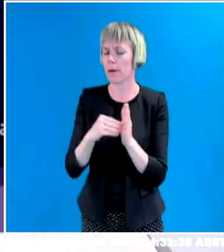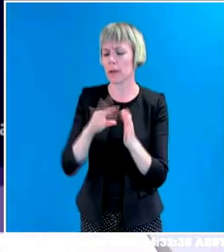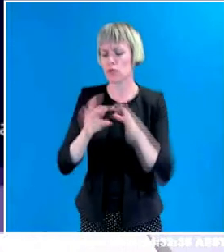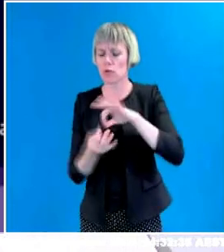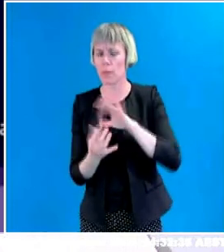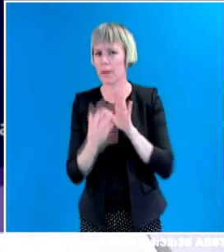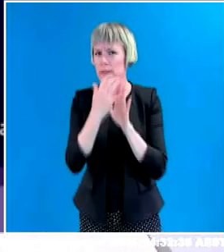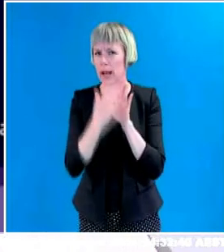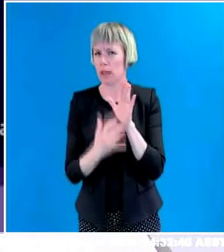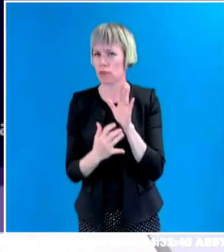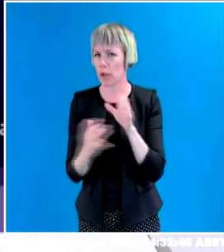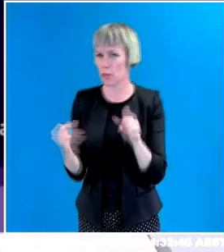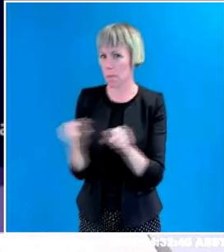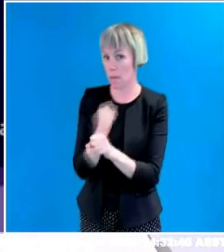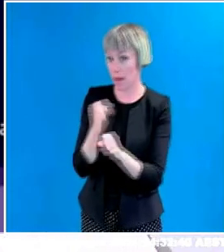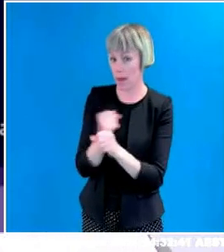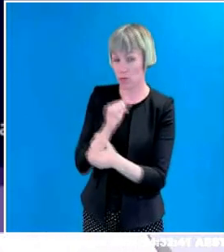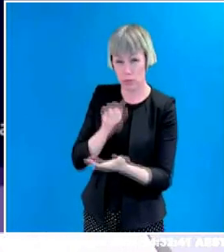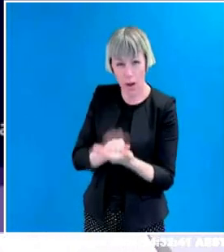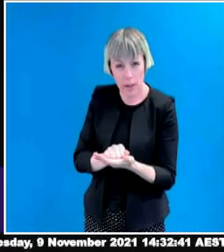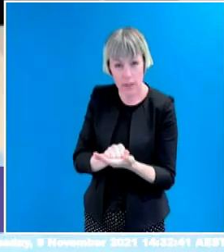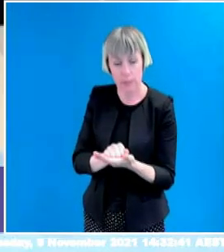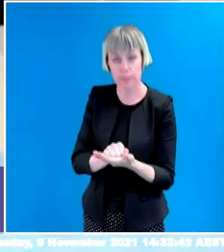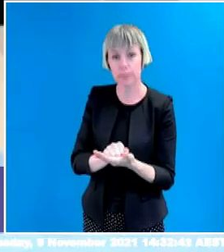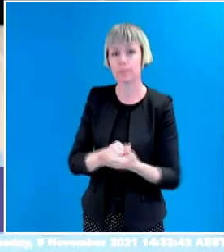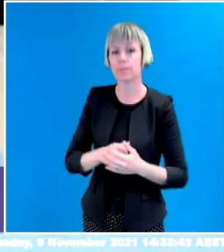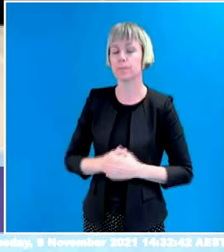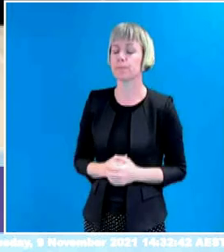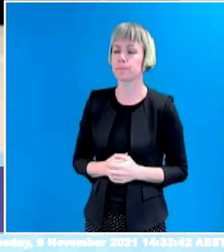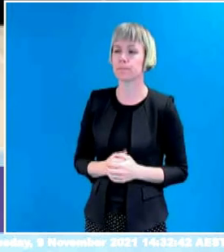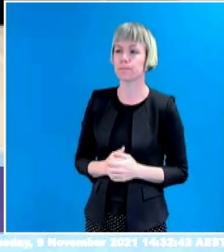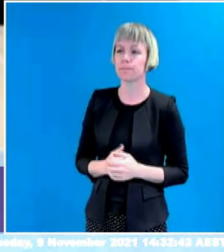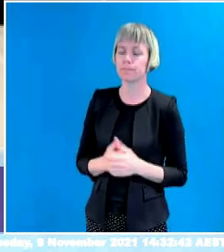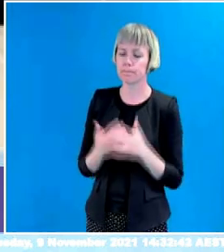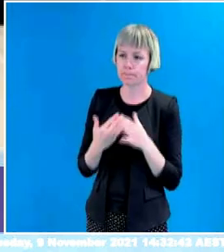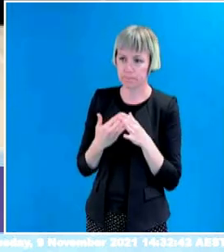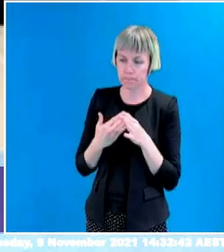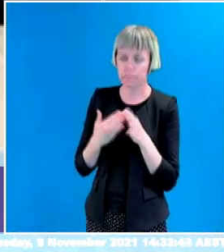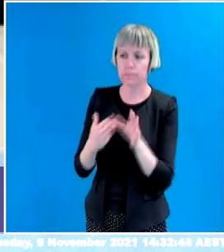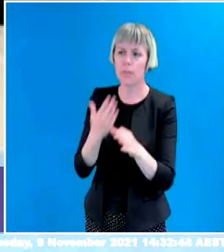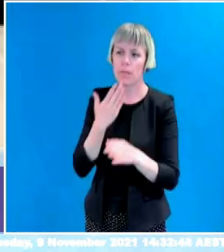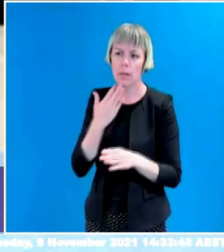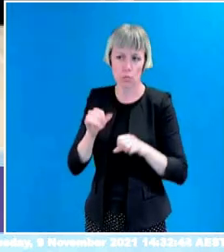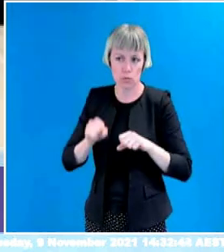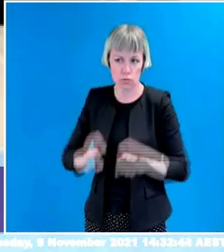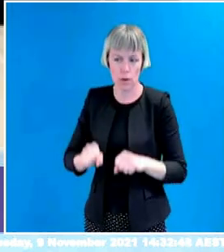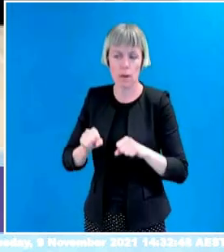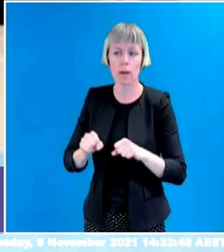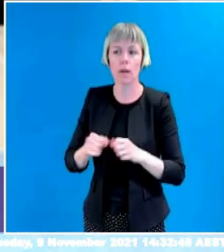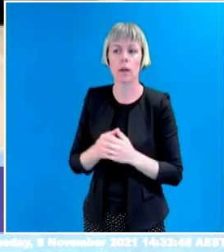Thank you, Chair. So I might refer you again to the National Interest Analysis that I